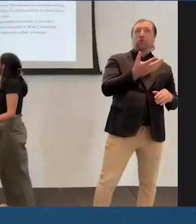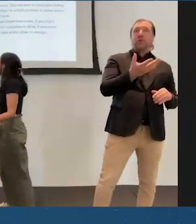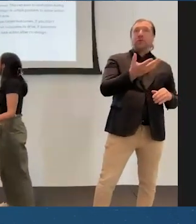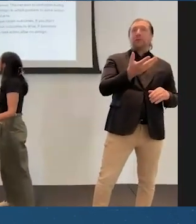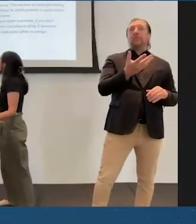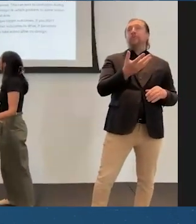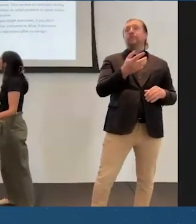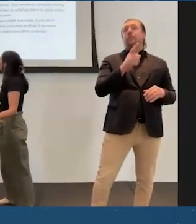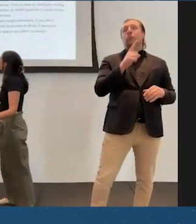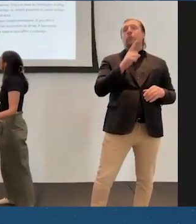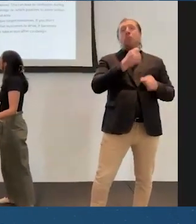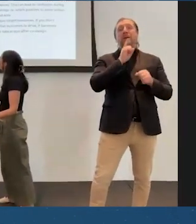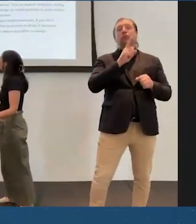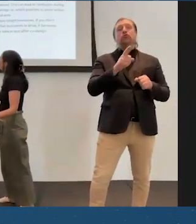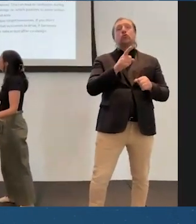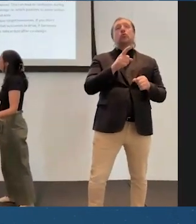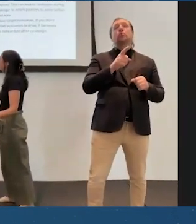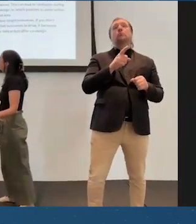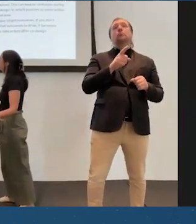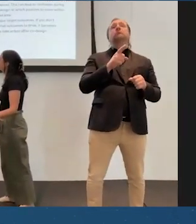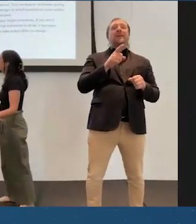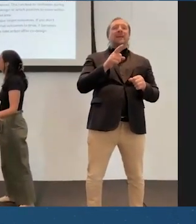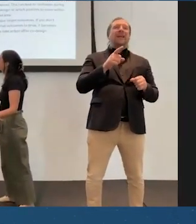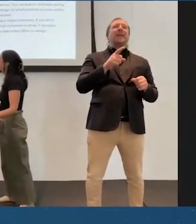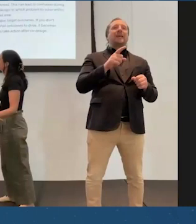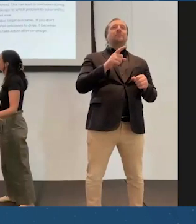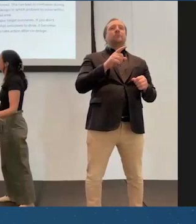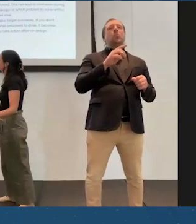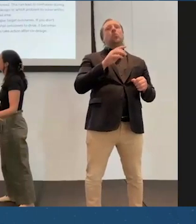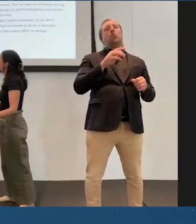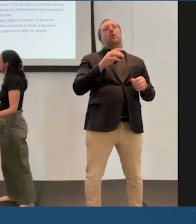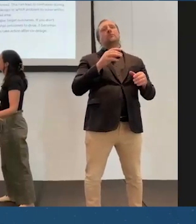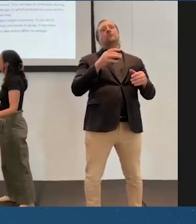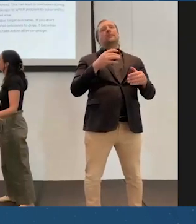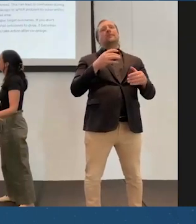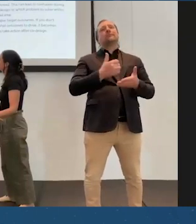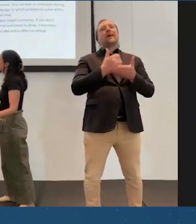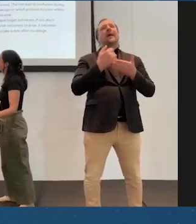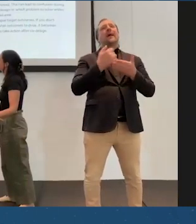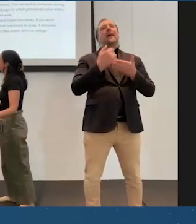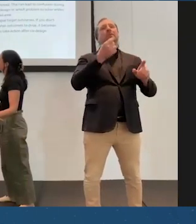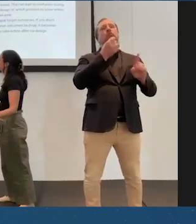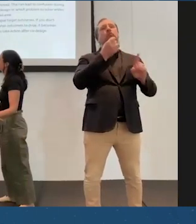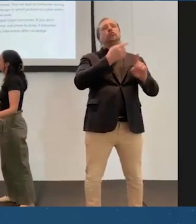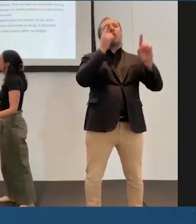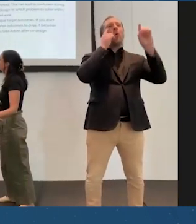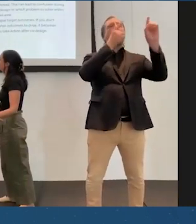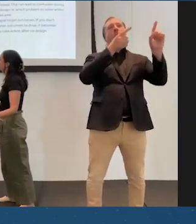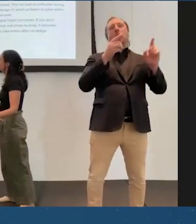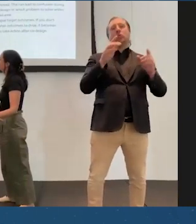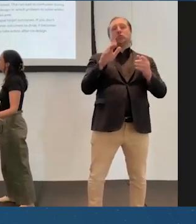to ensure that it lends itself to those desired outcomes. So every single item on that agenda throughout the two days